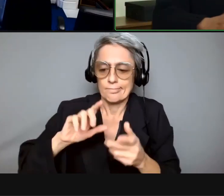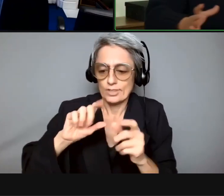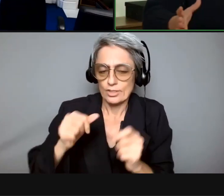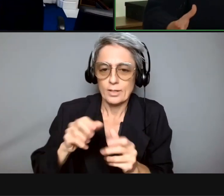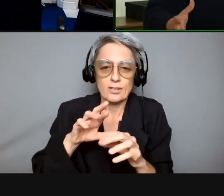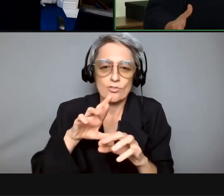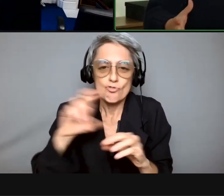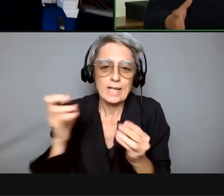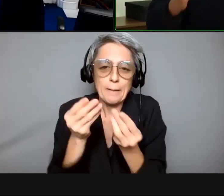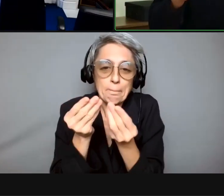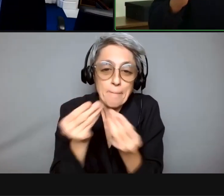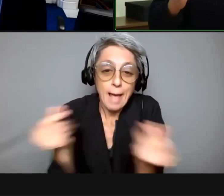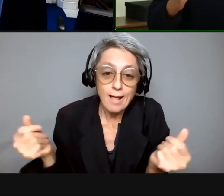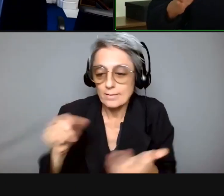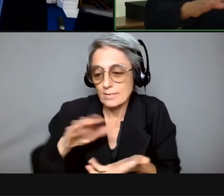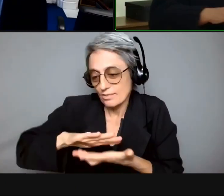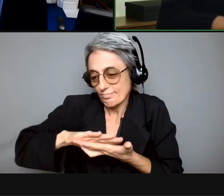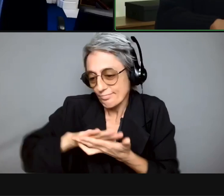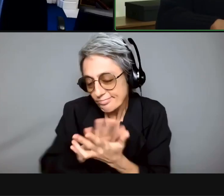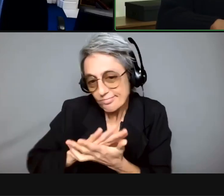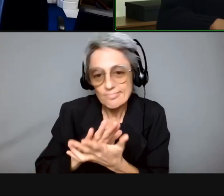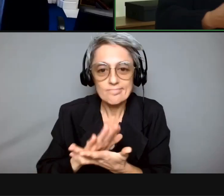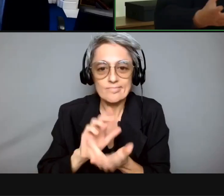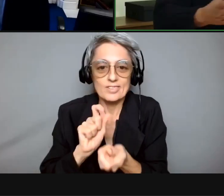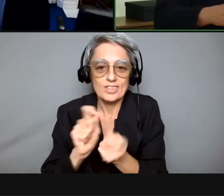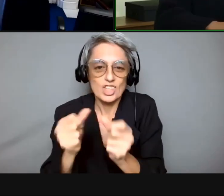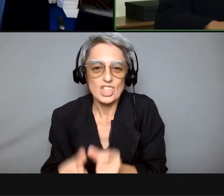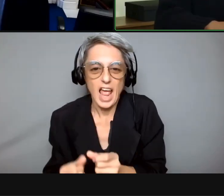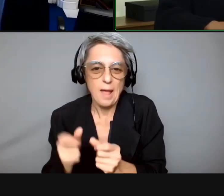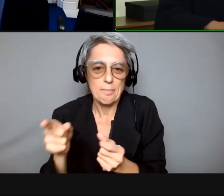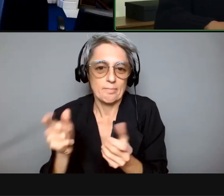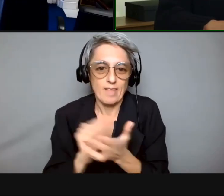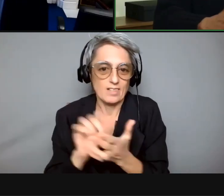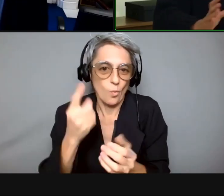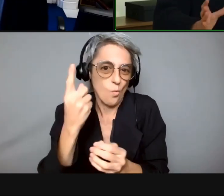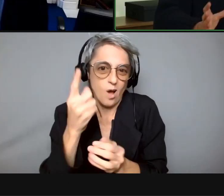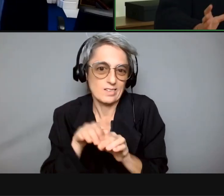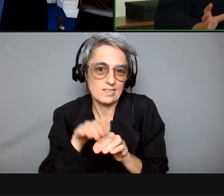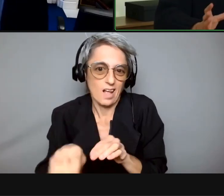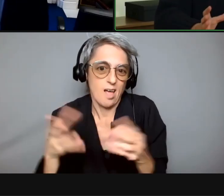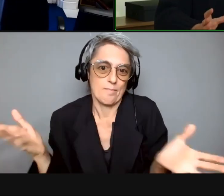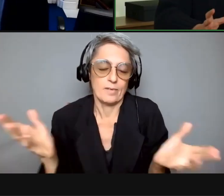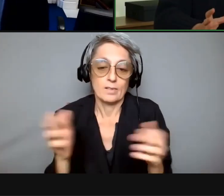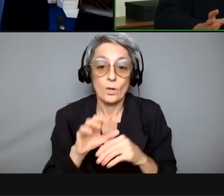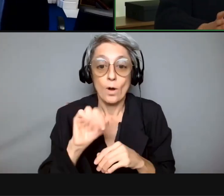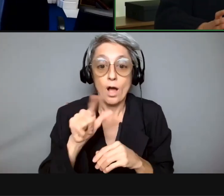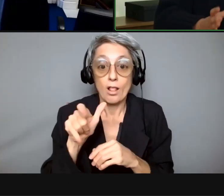So that huge amount of energy, which in the case of something like aluminum, is a lot of energy used as well